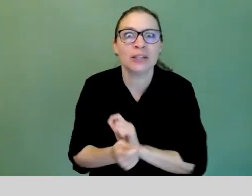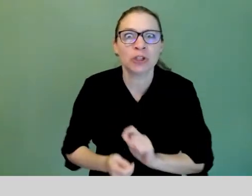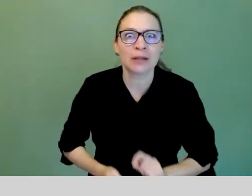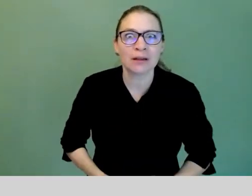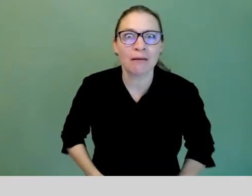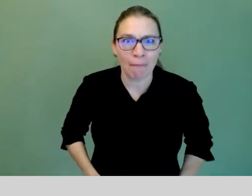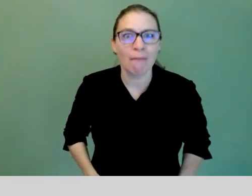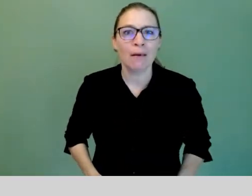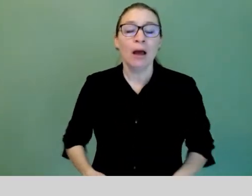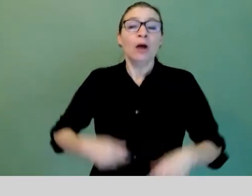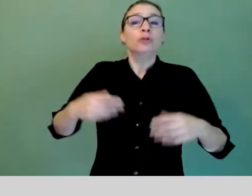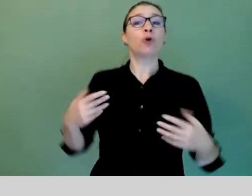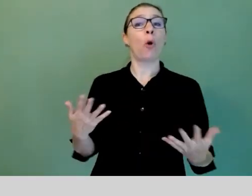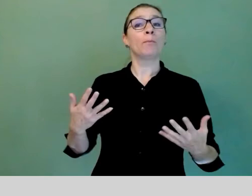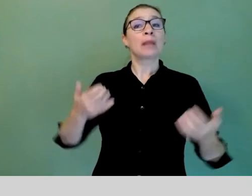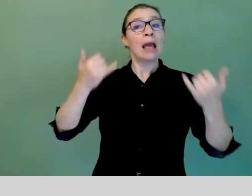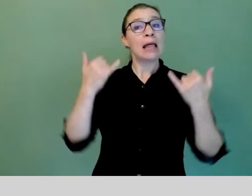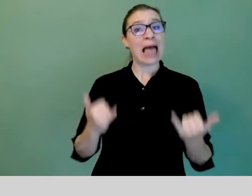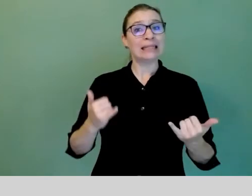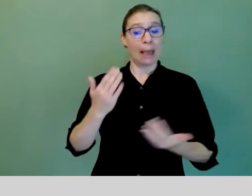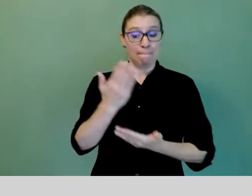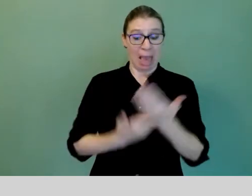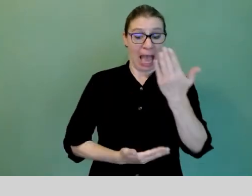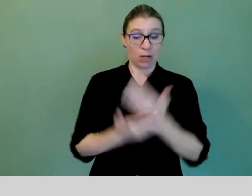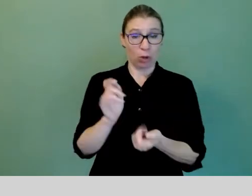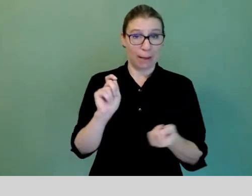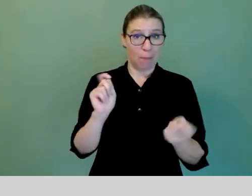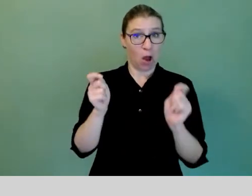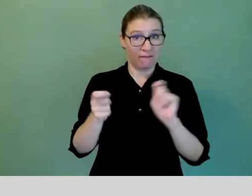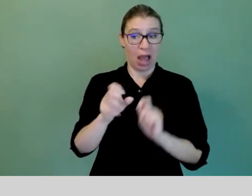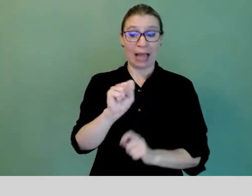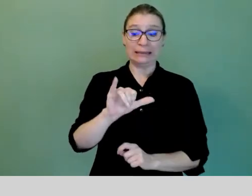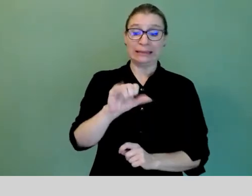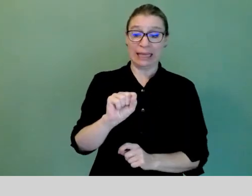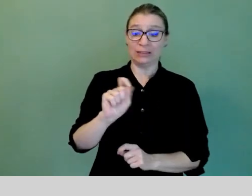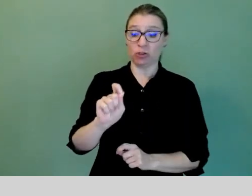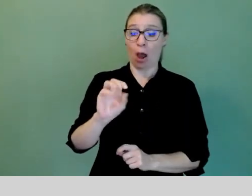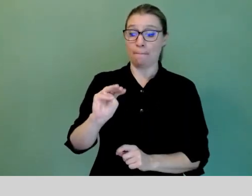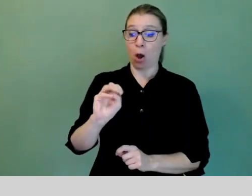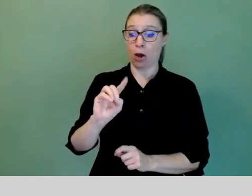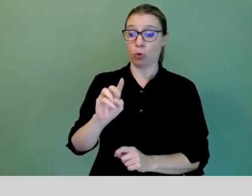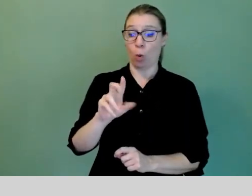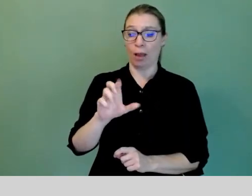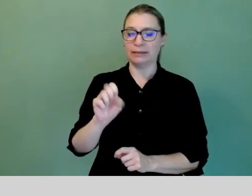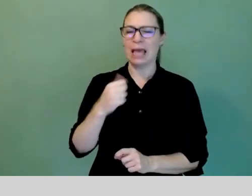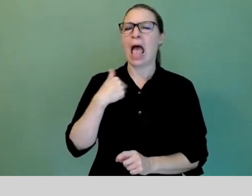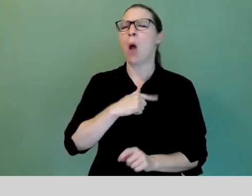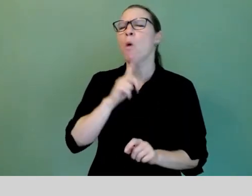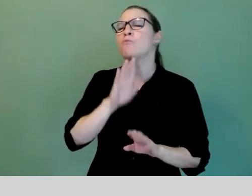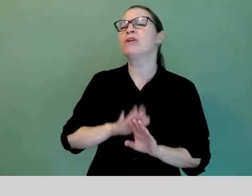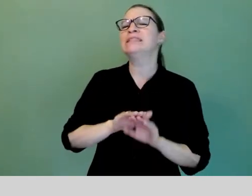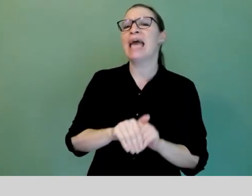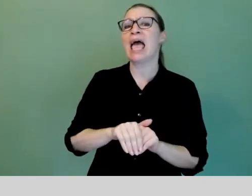So let's manually modify sys.modules and pretend that the code has imported math,